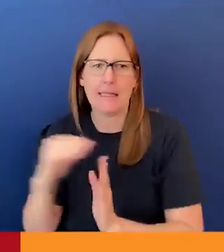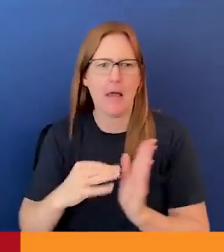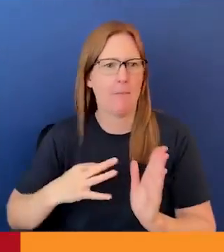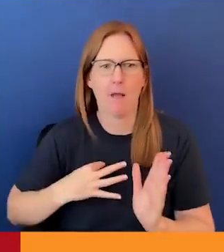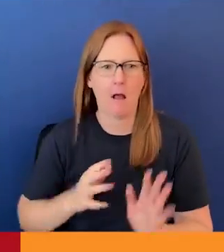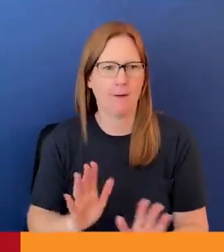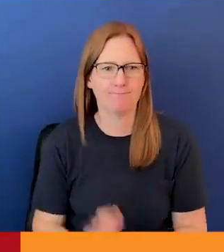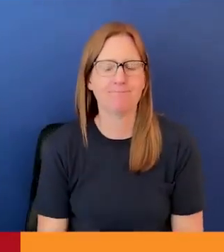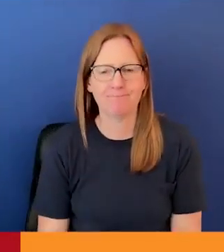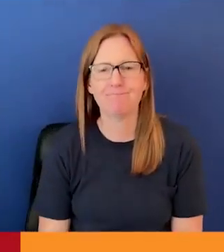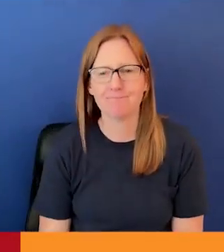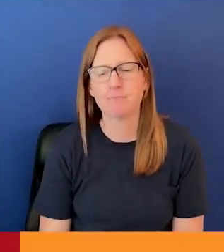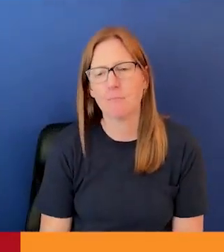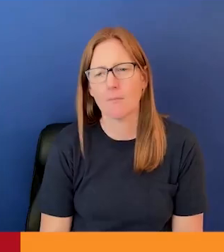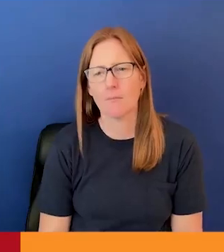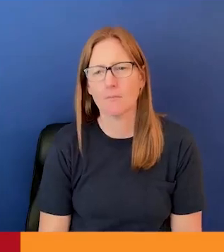Another, some questions we've been getting in